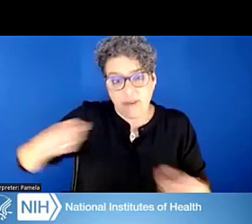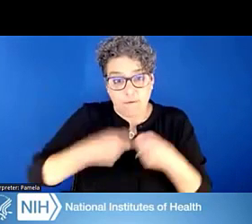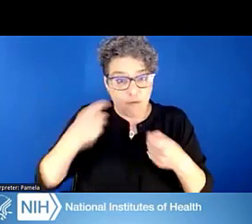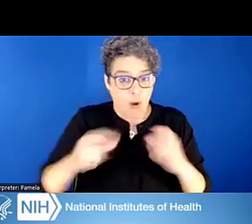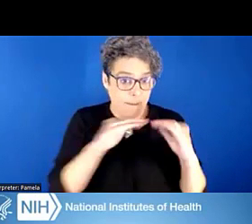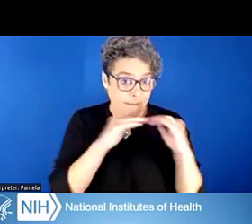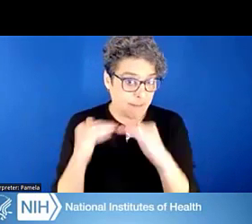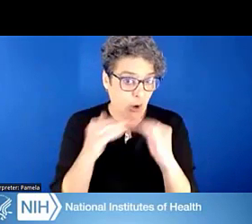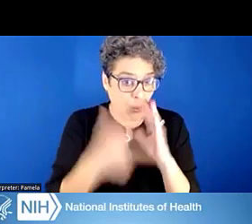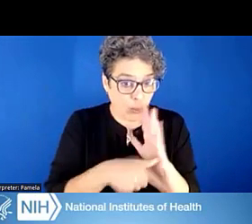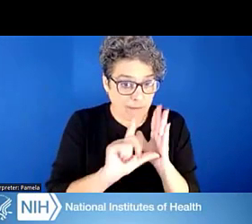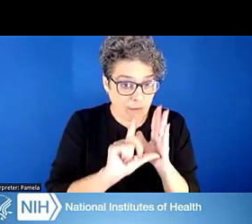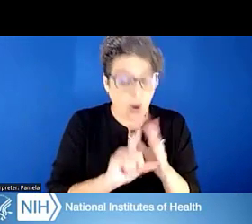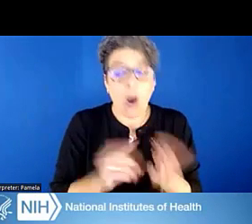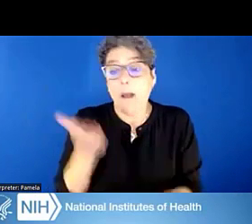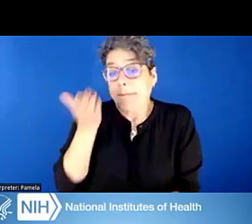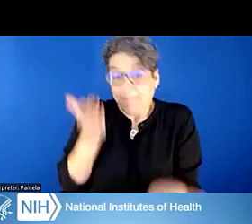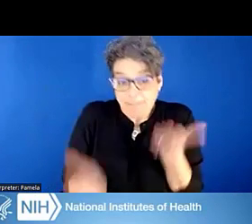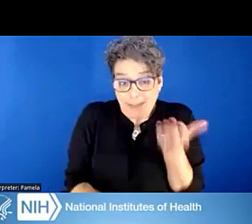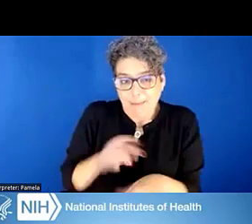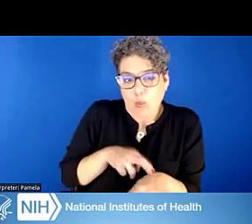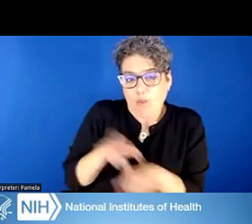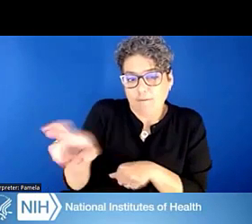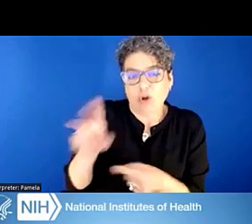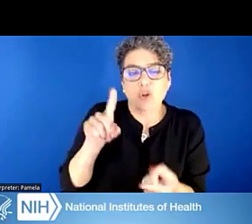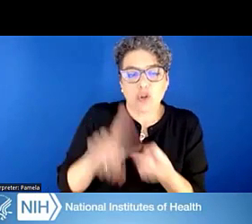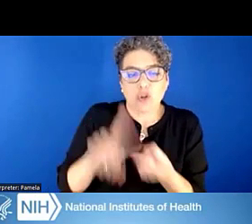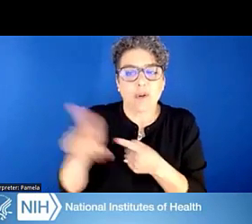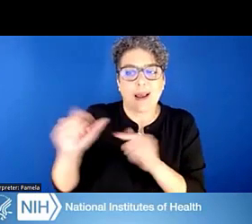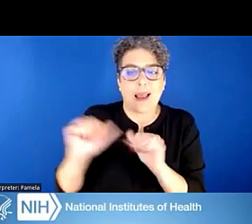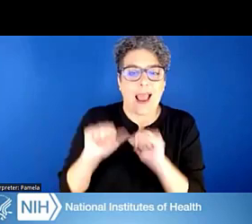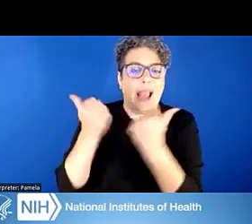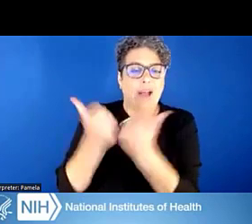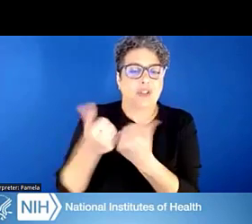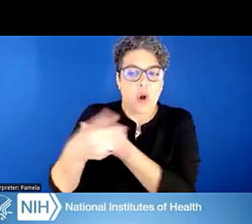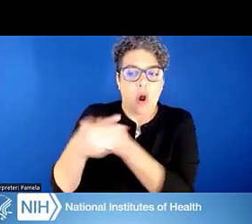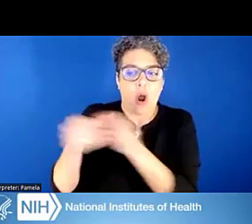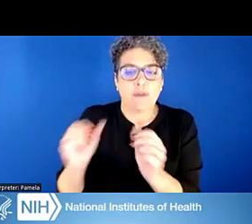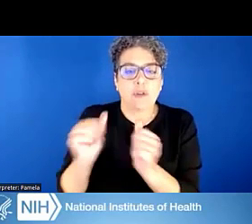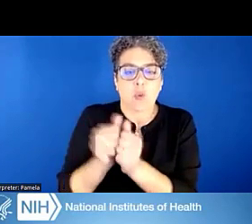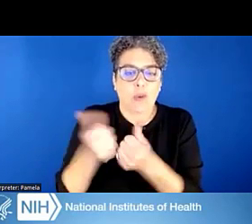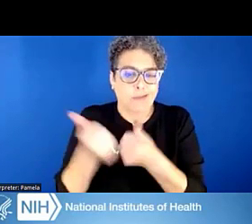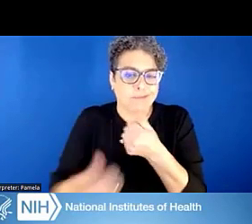and we might refer the allegation to an agency or office with oversight responsibility.